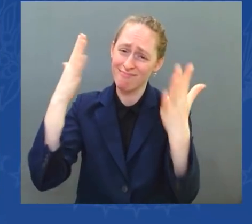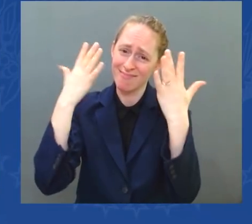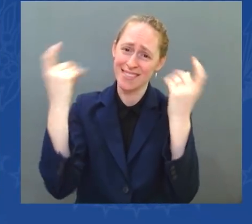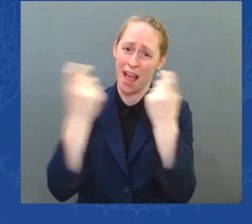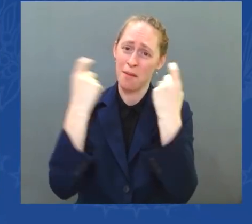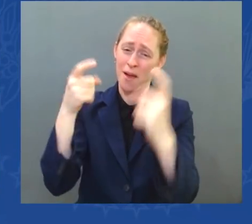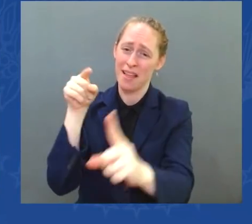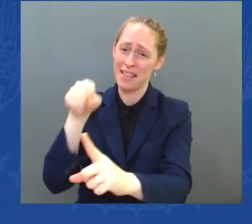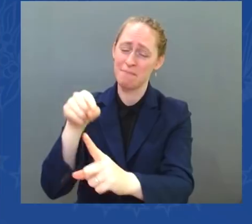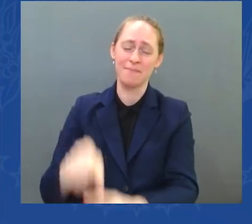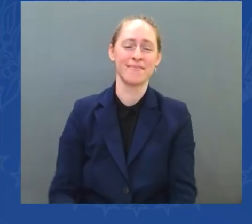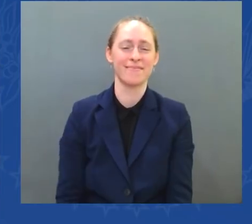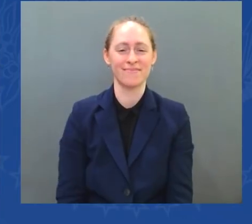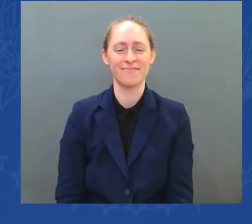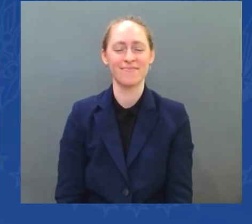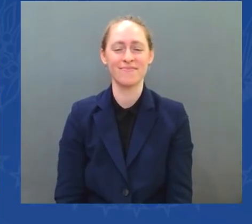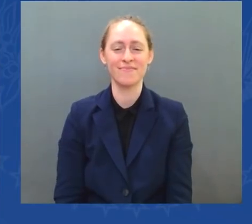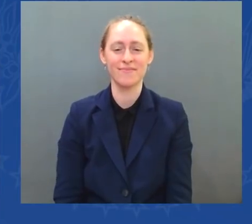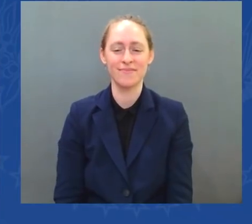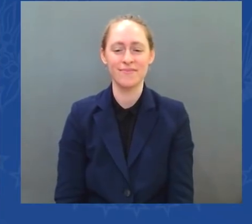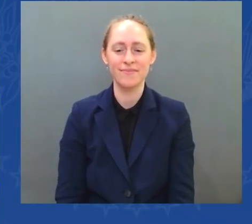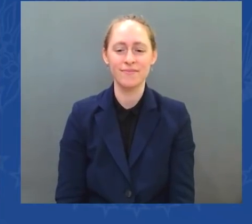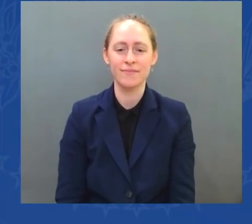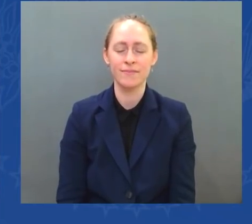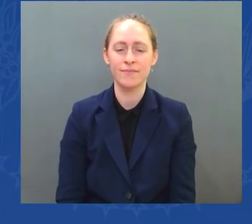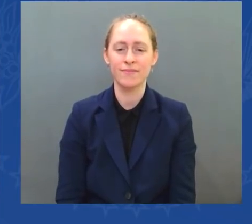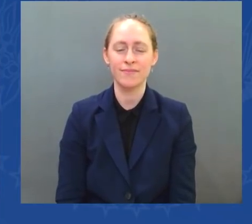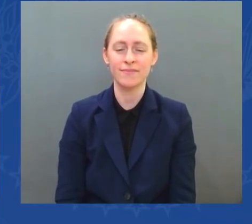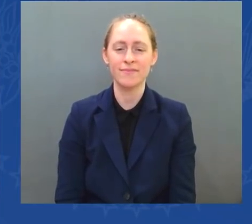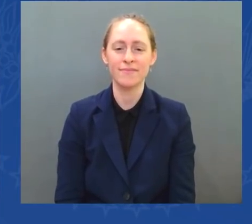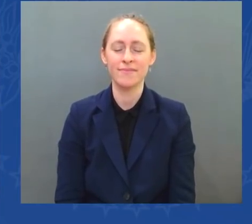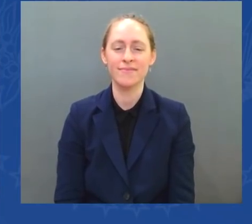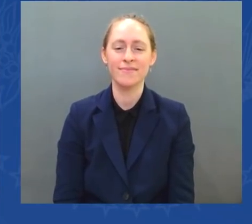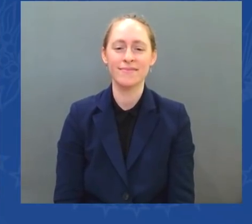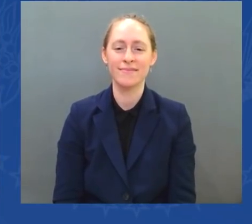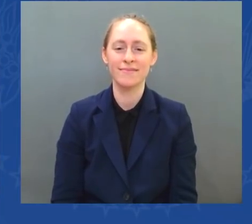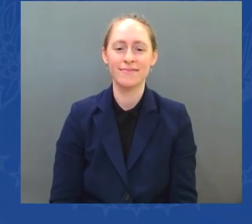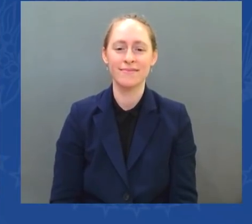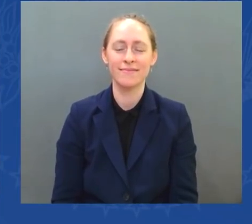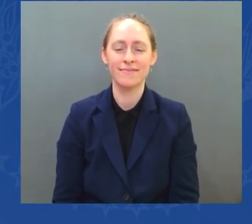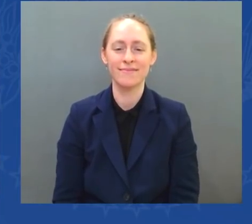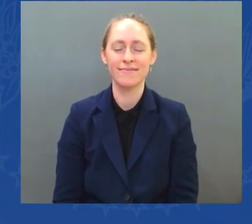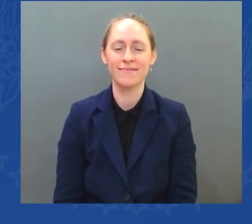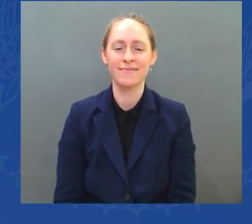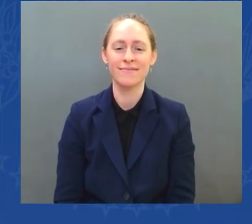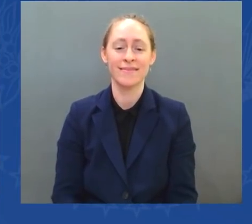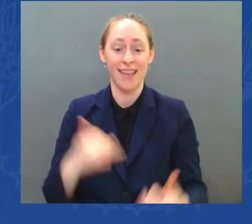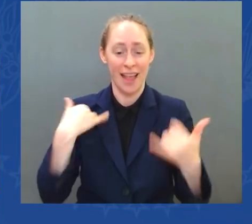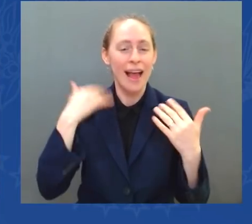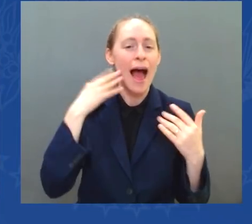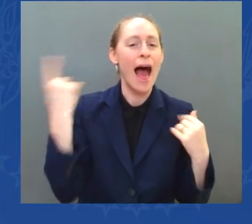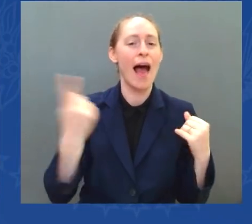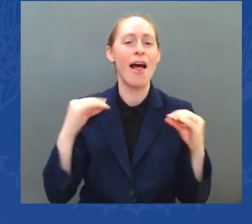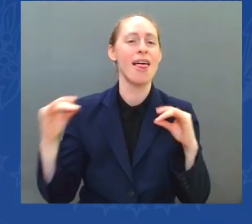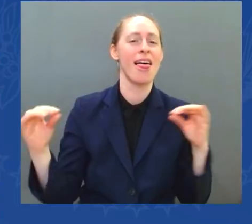There's a debate, my administration, that we never seem to be able to settle. And that is that the Vice President